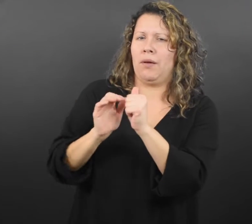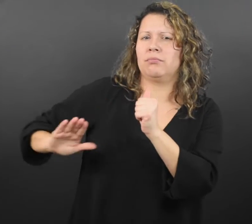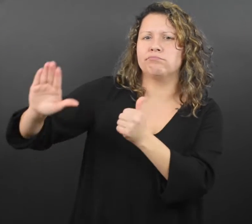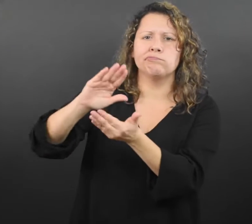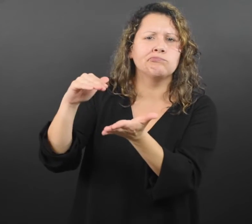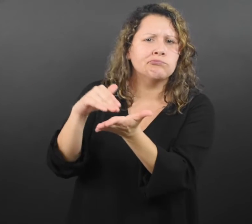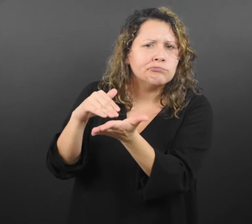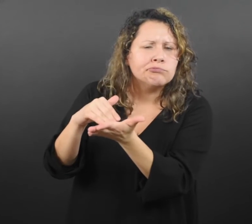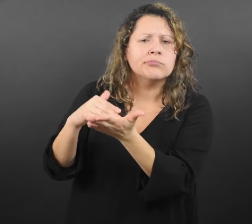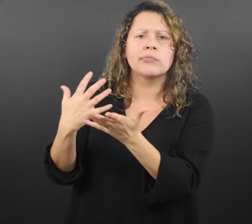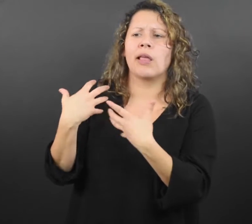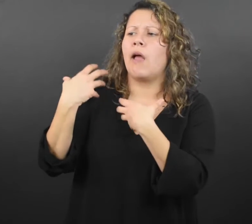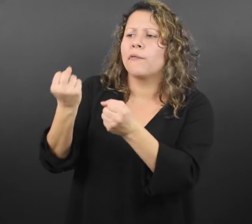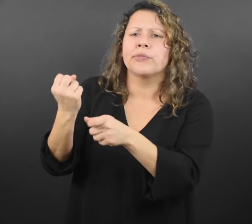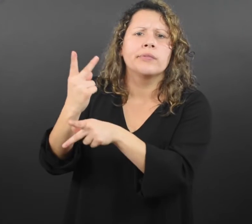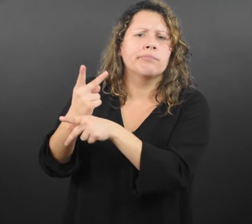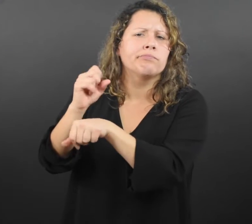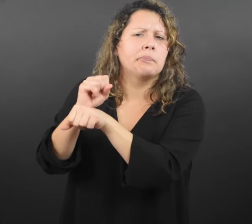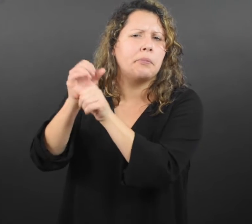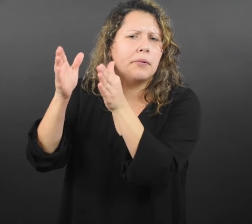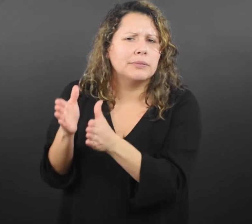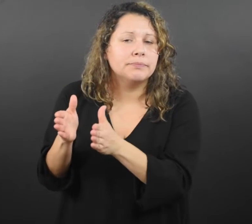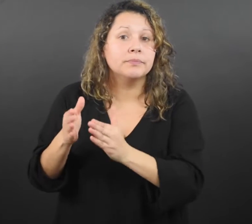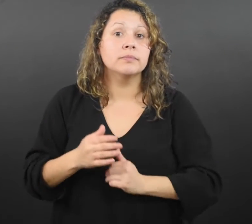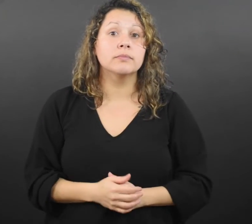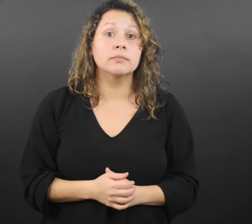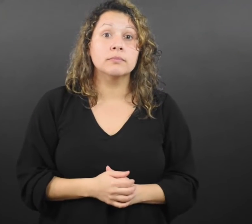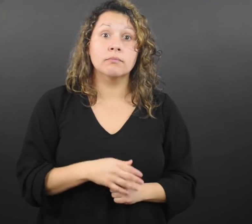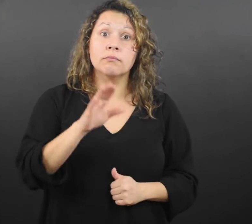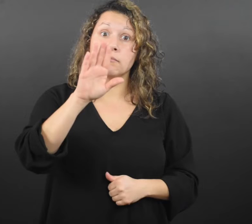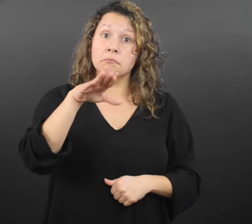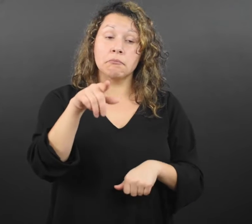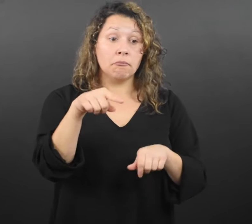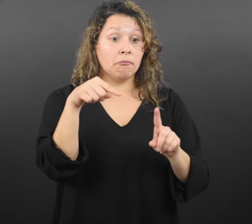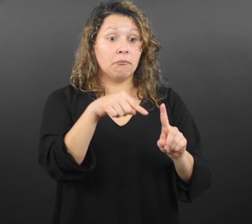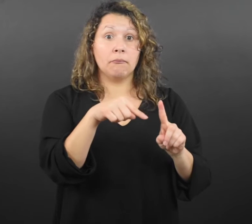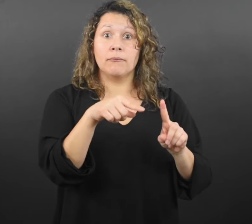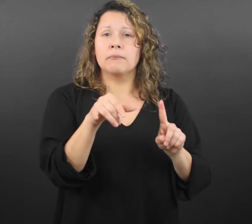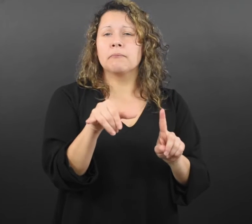benefits with their health care provider. ● Based on similar vaccines,